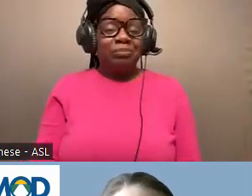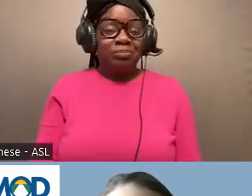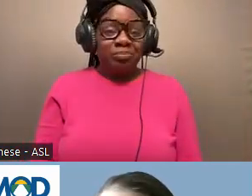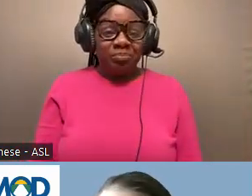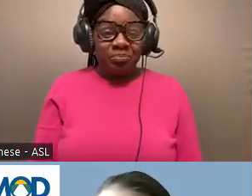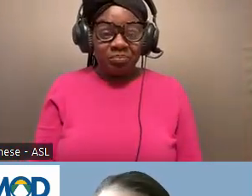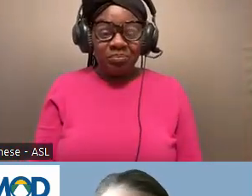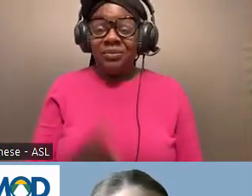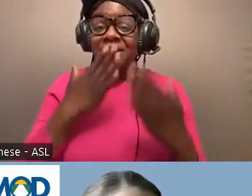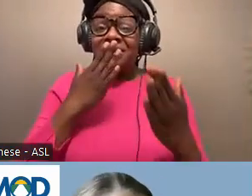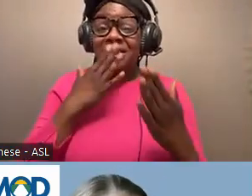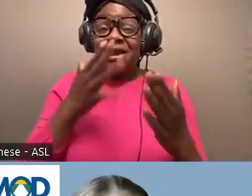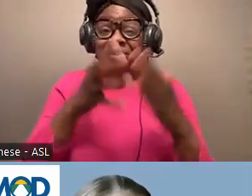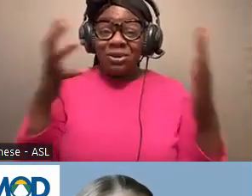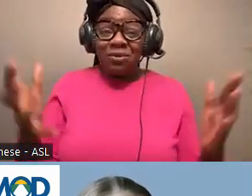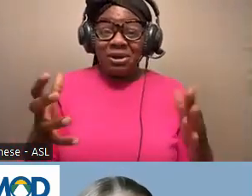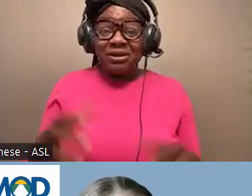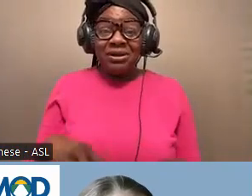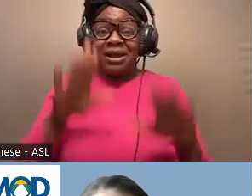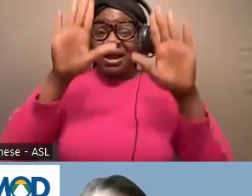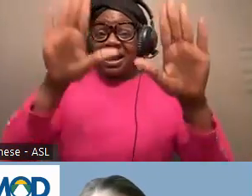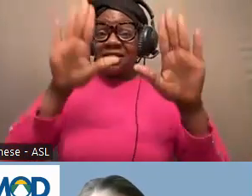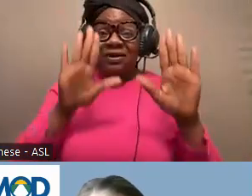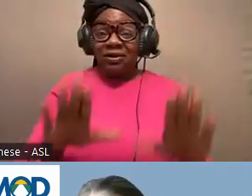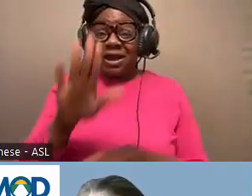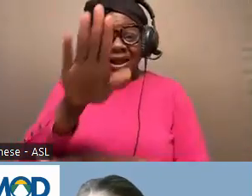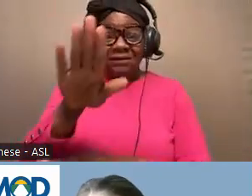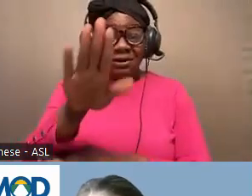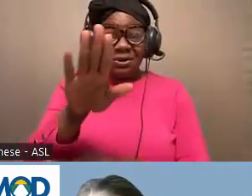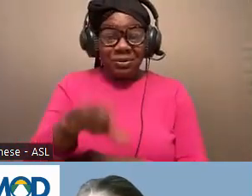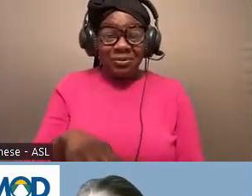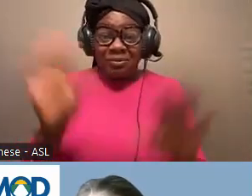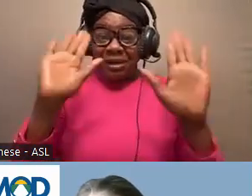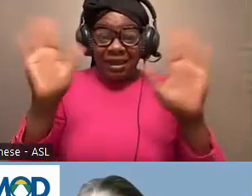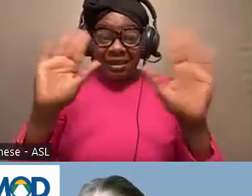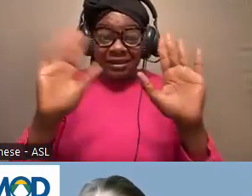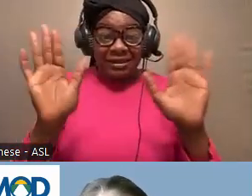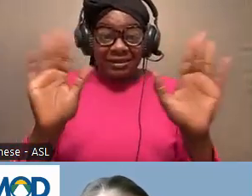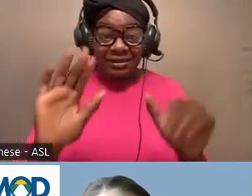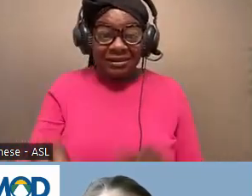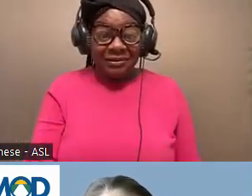Thank you, guys, so much and have a great afternoon! Bye!